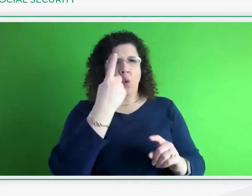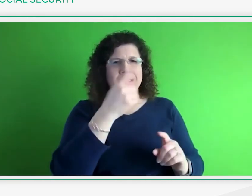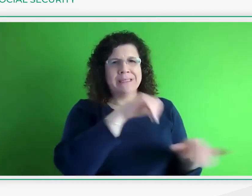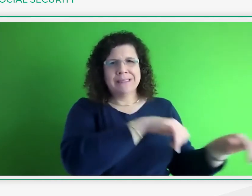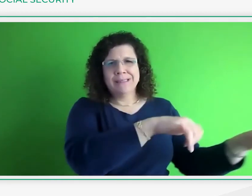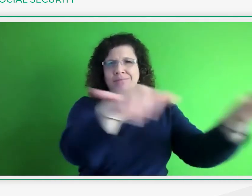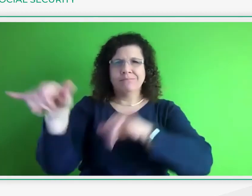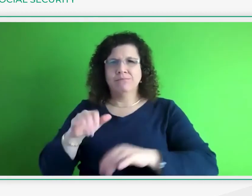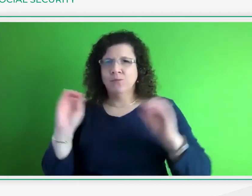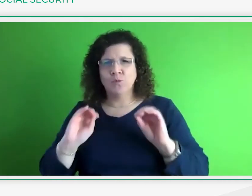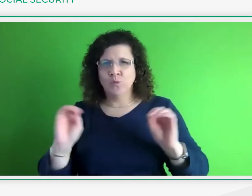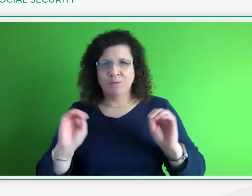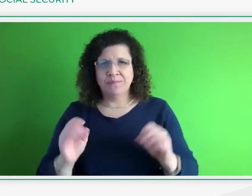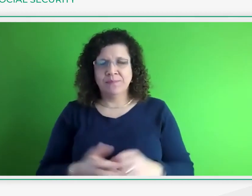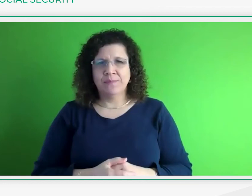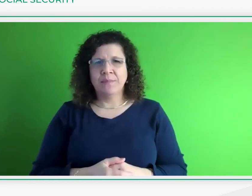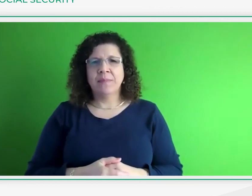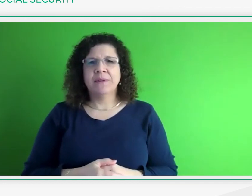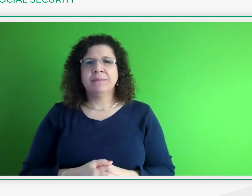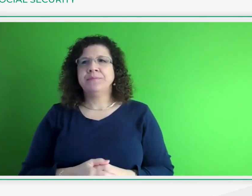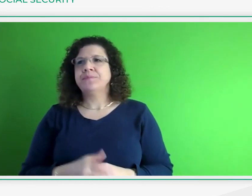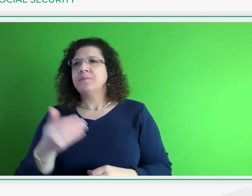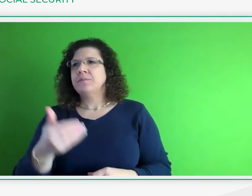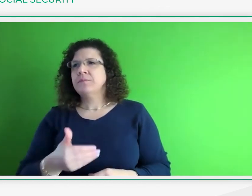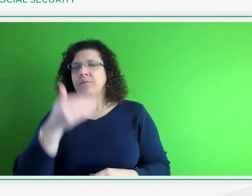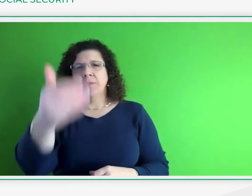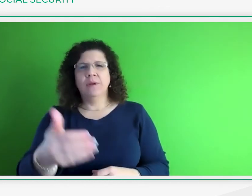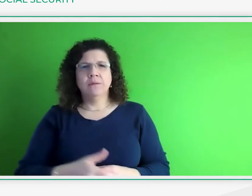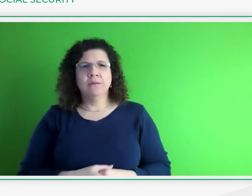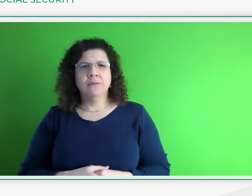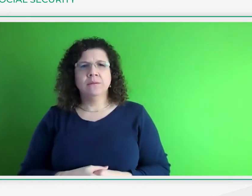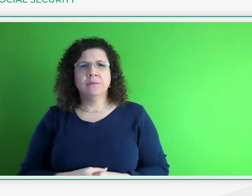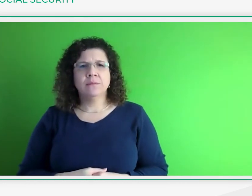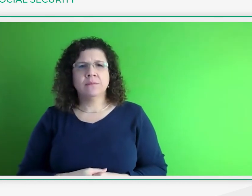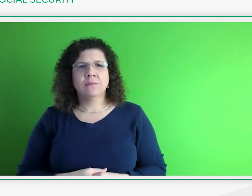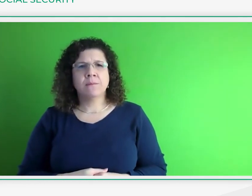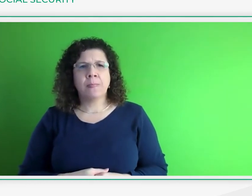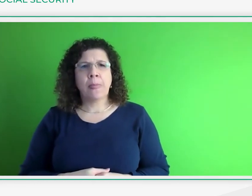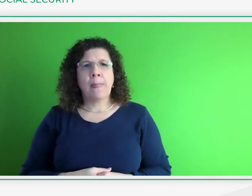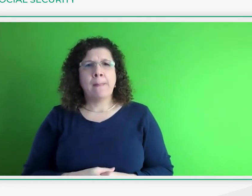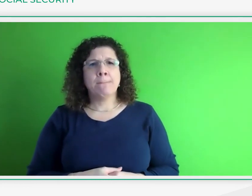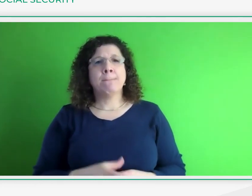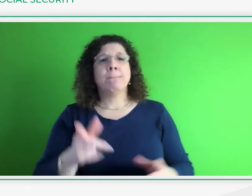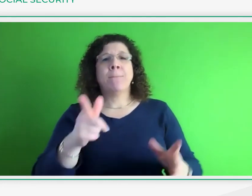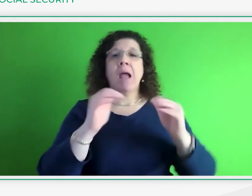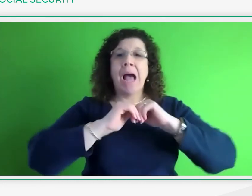There's no 1 standard answer for everyone. Next slide.